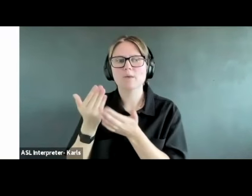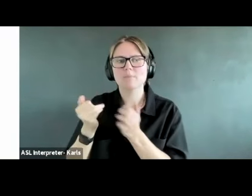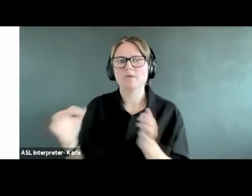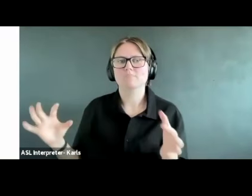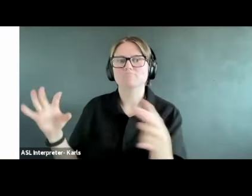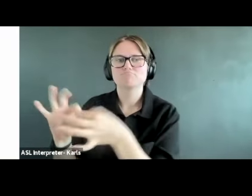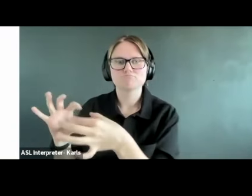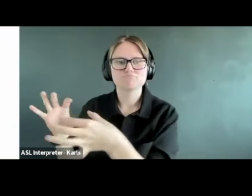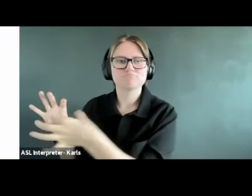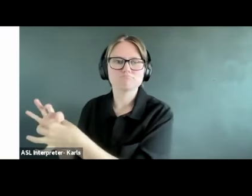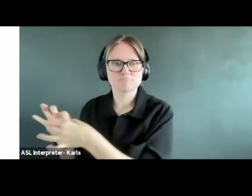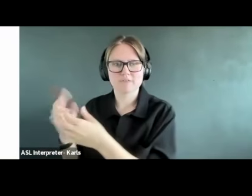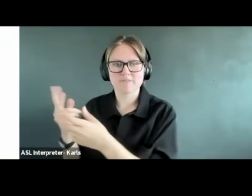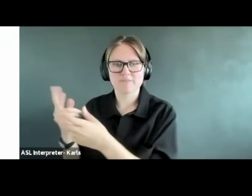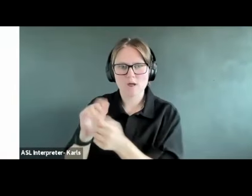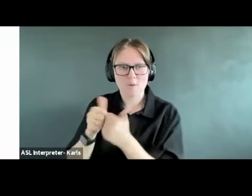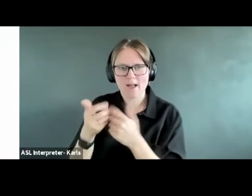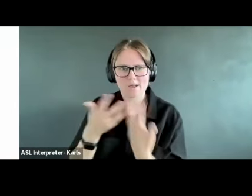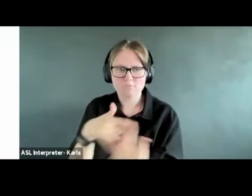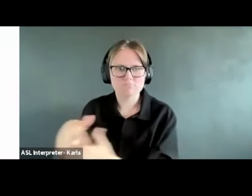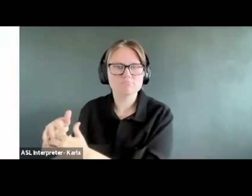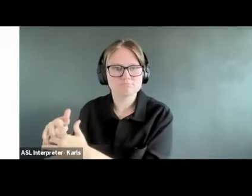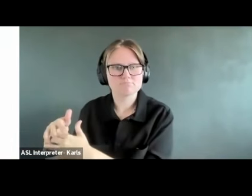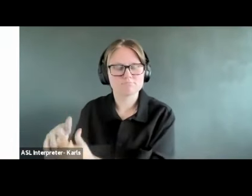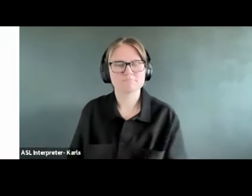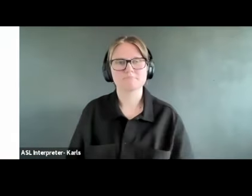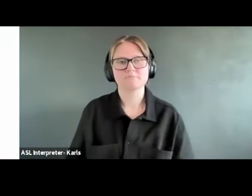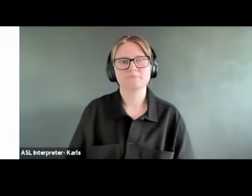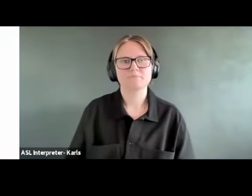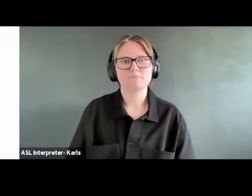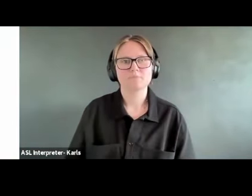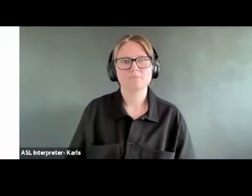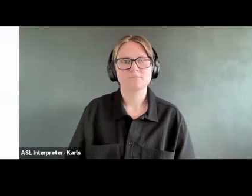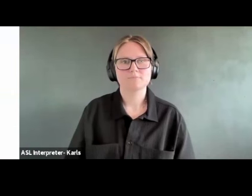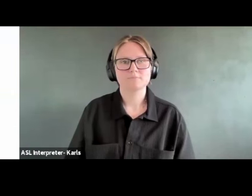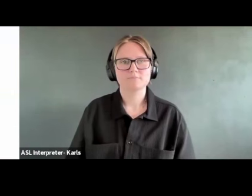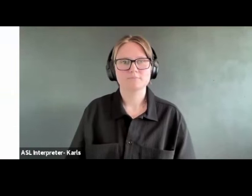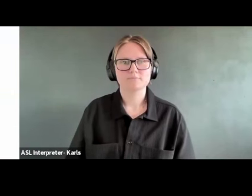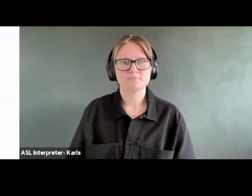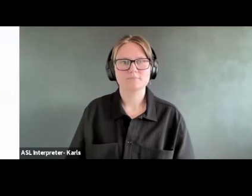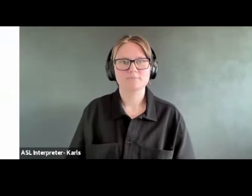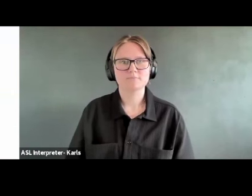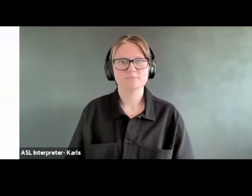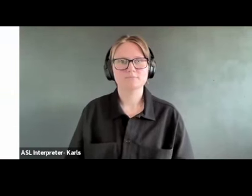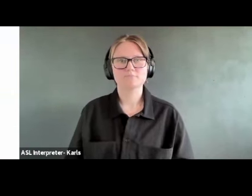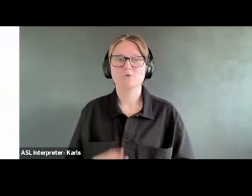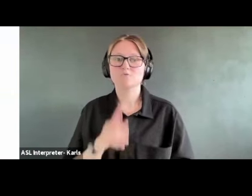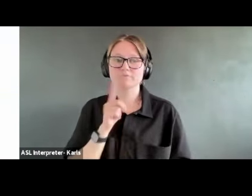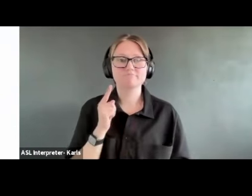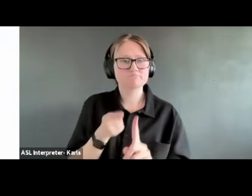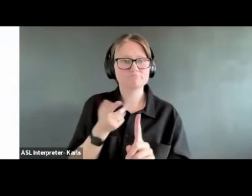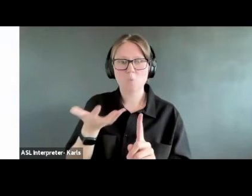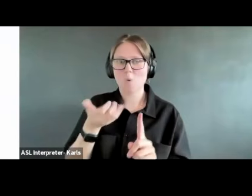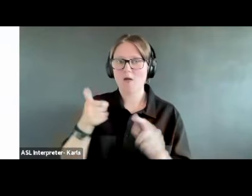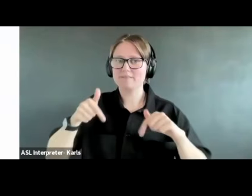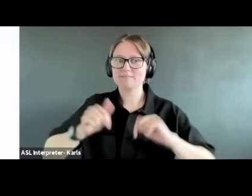how to make it work but we just really want to be a space where we can empower parents with disabilities